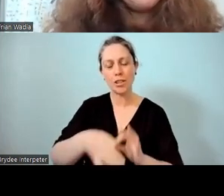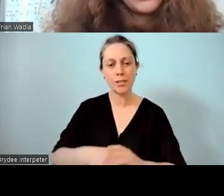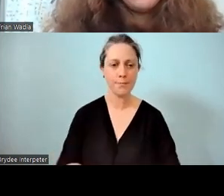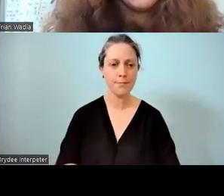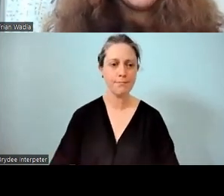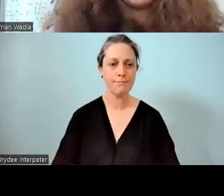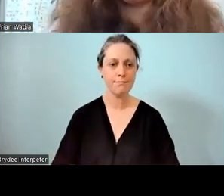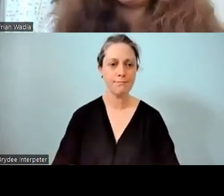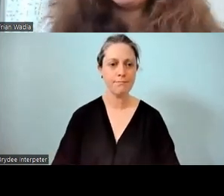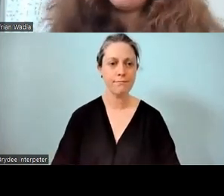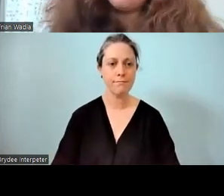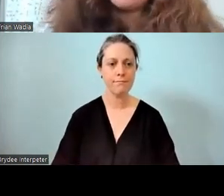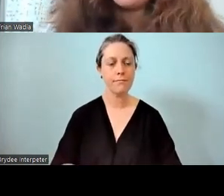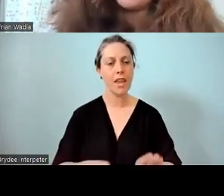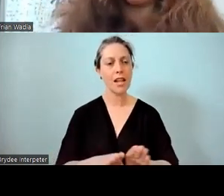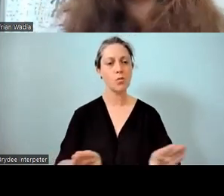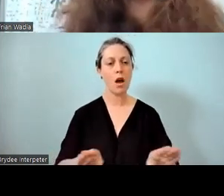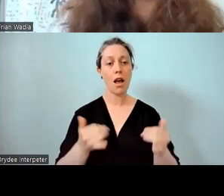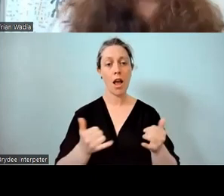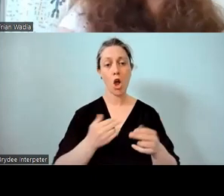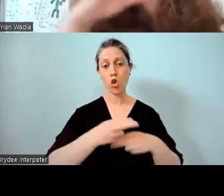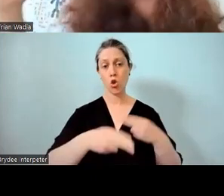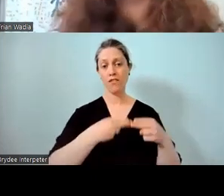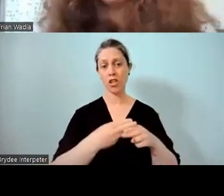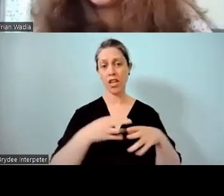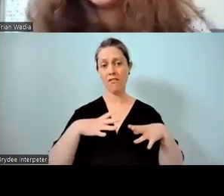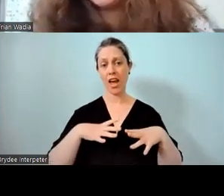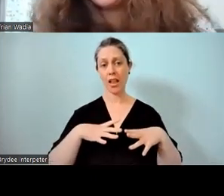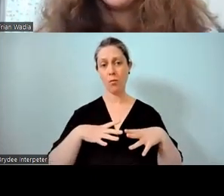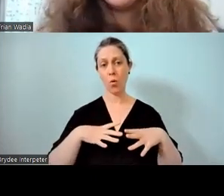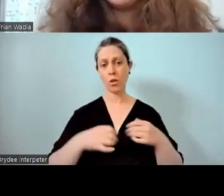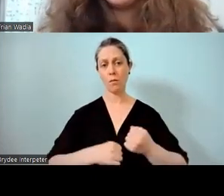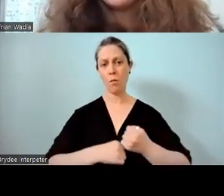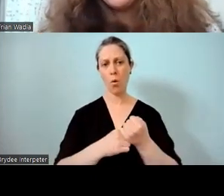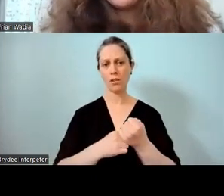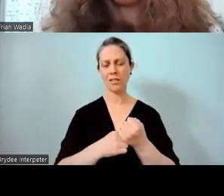available supports, what does that mean? So that is all about your universal design for learning,